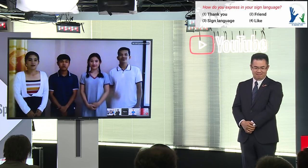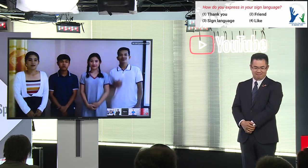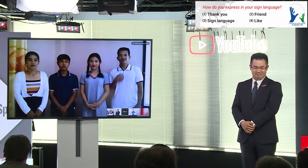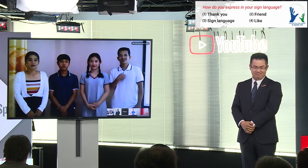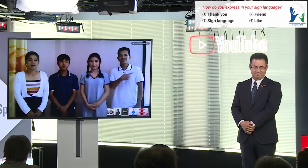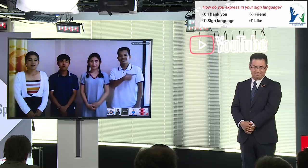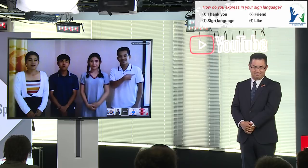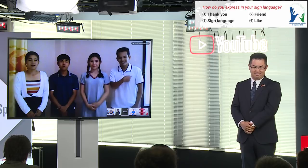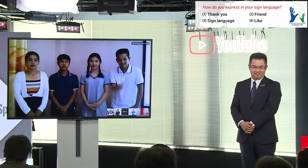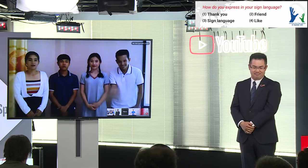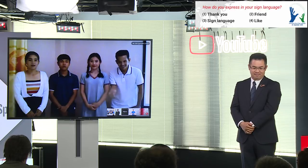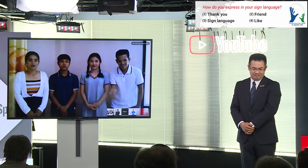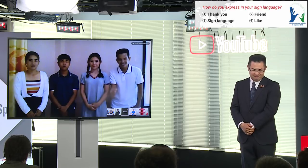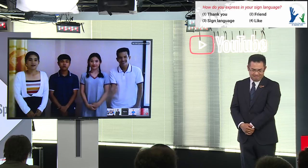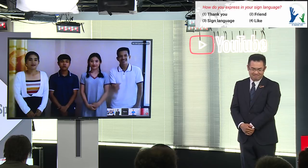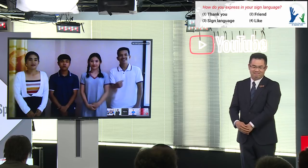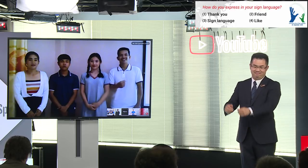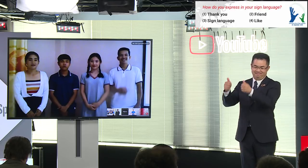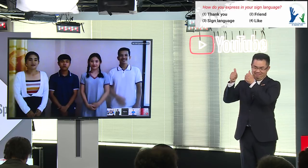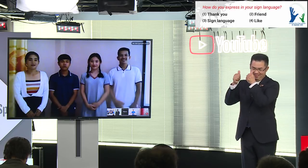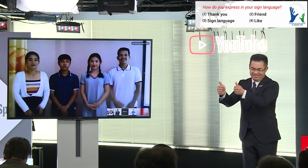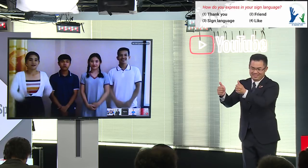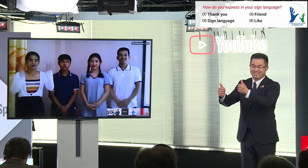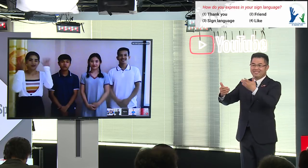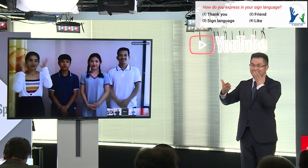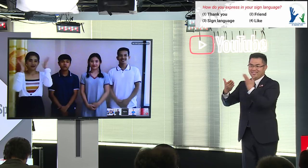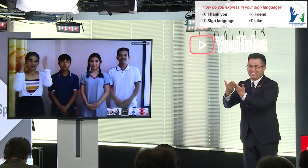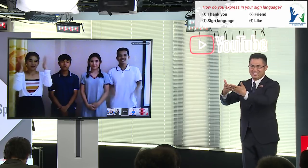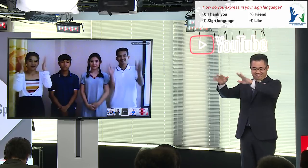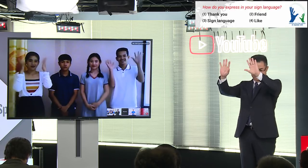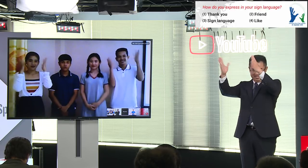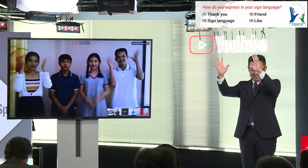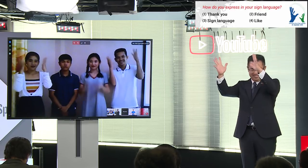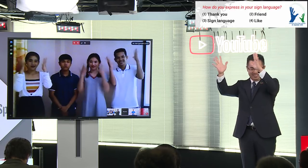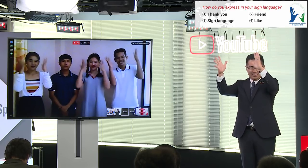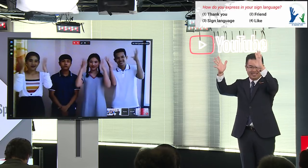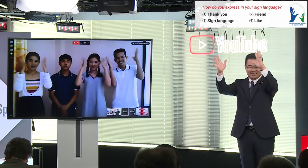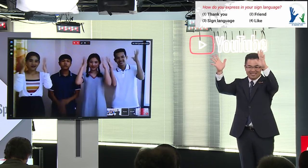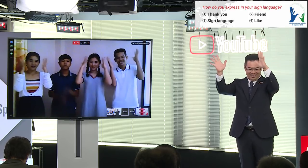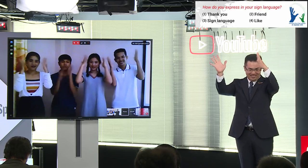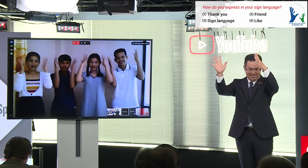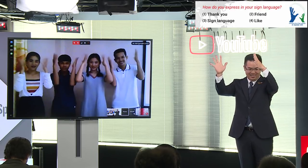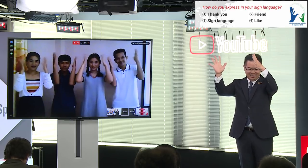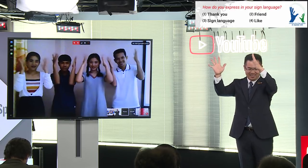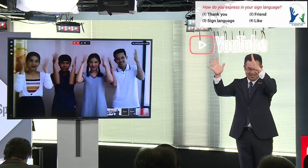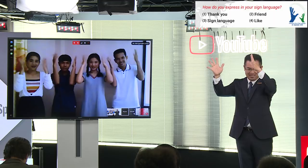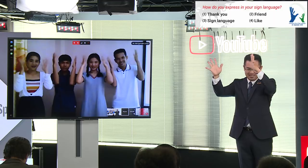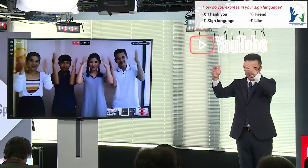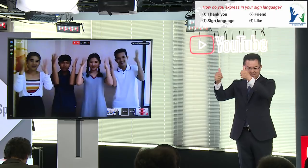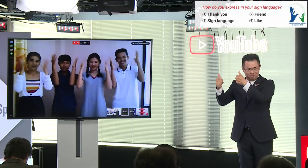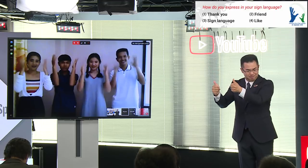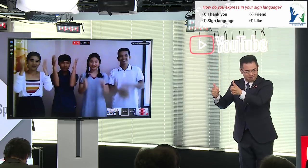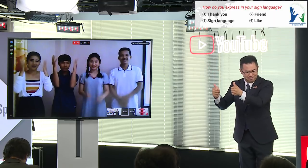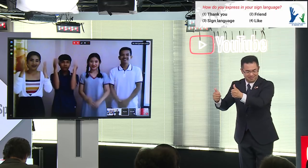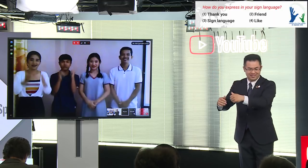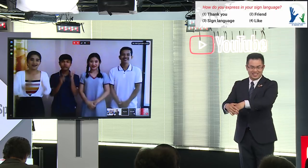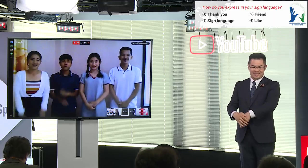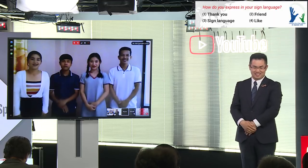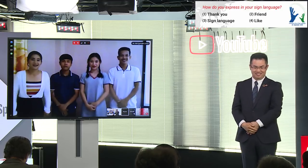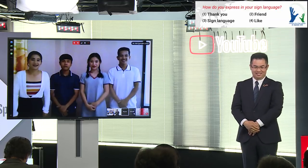Sign for friend. >> YASUNORI SHIMAMOTO: Great. The third word is "sign language." Sign language. >> YASUNORI SHIMAMOTO: Great.